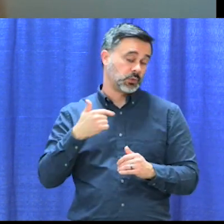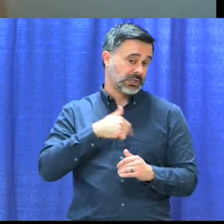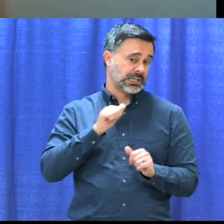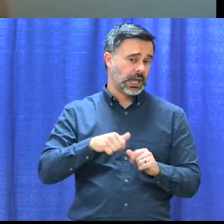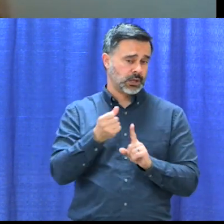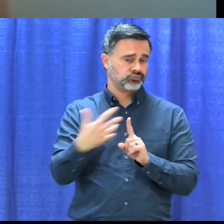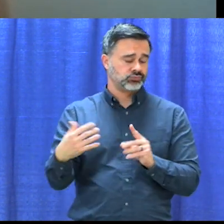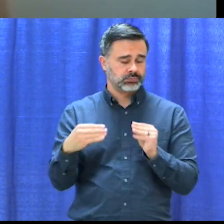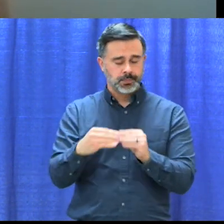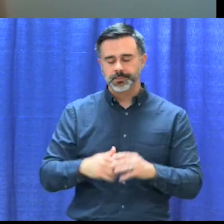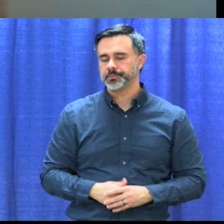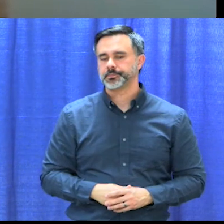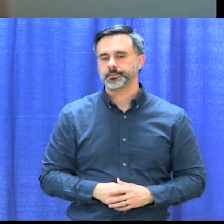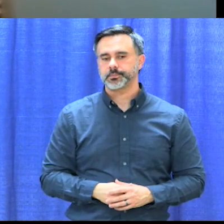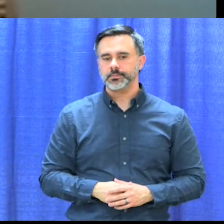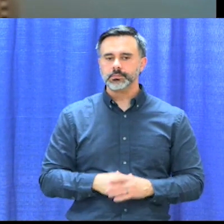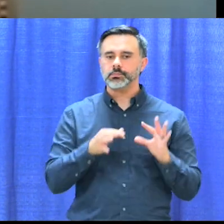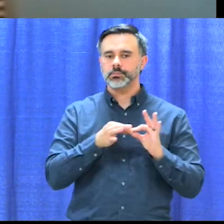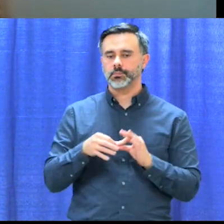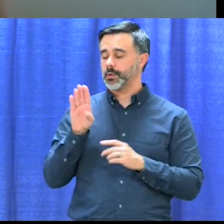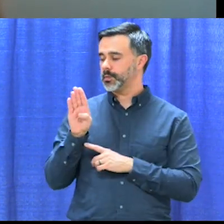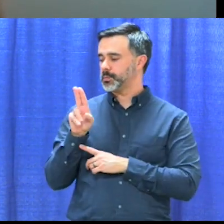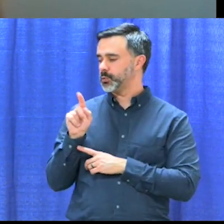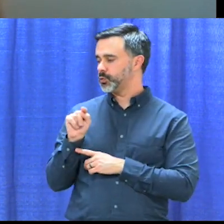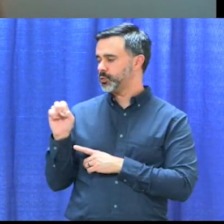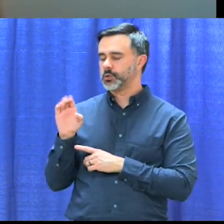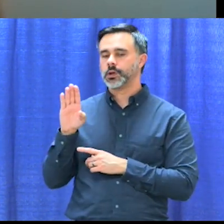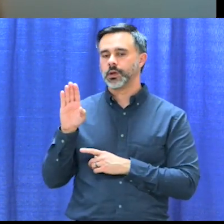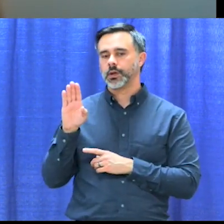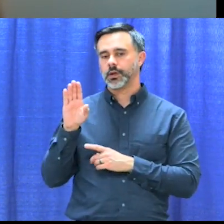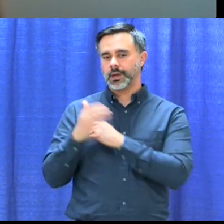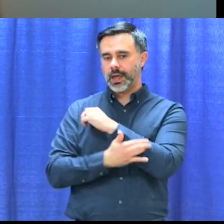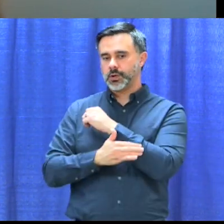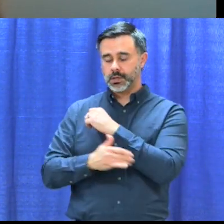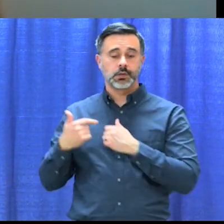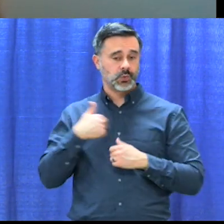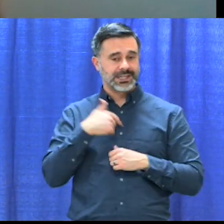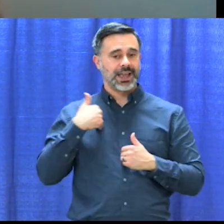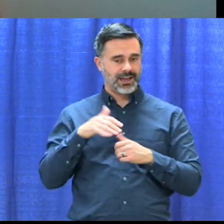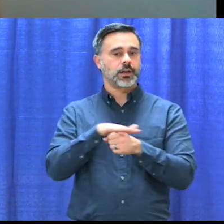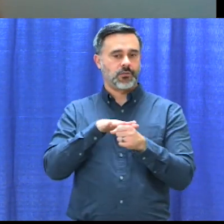In regard to Butte County and specifically we do have coverage in Butte County and our